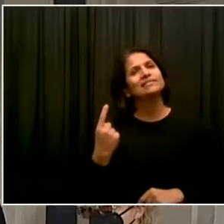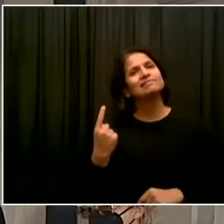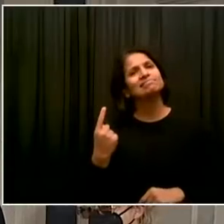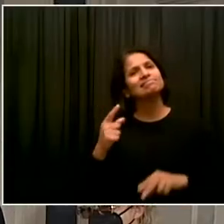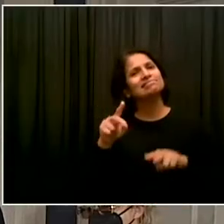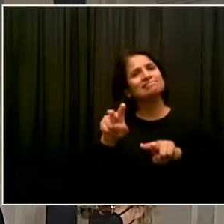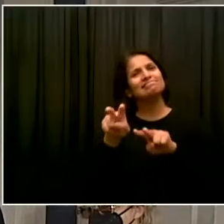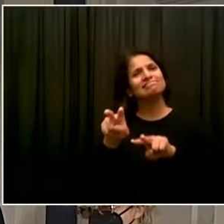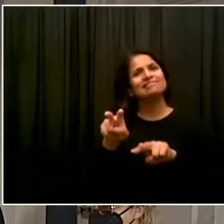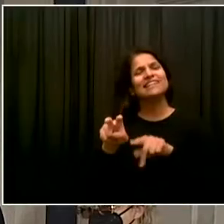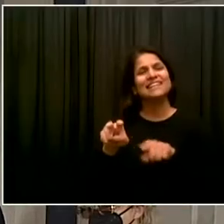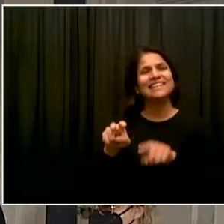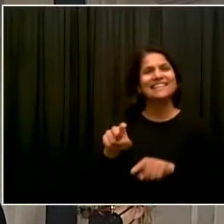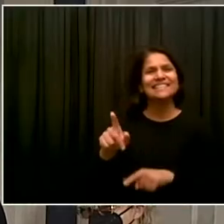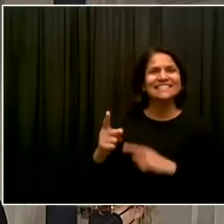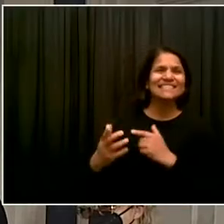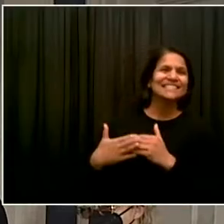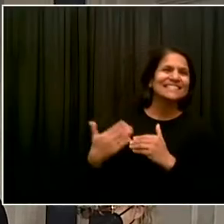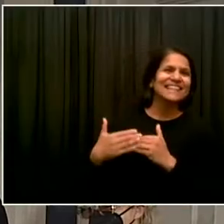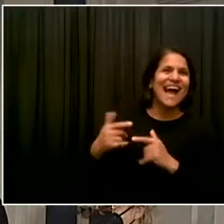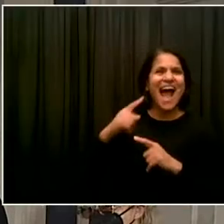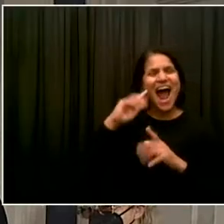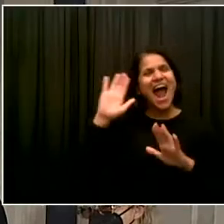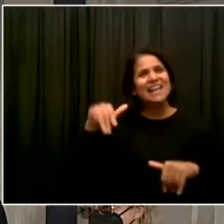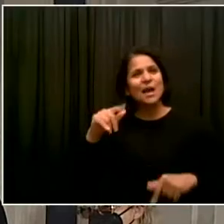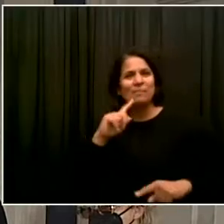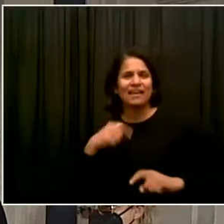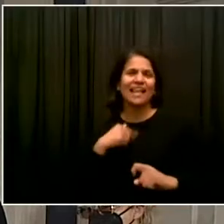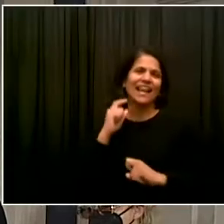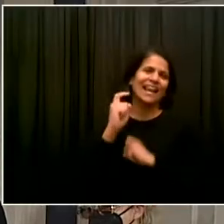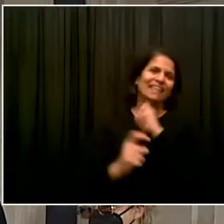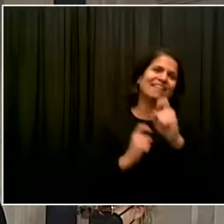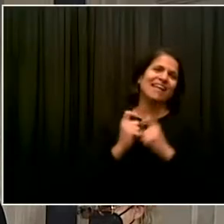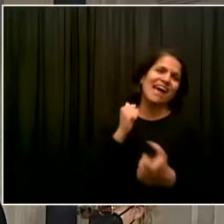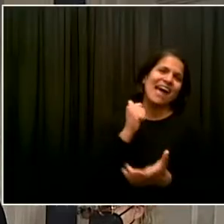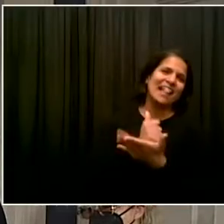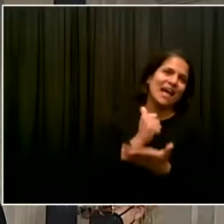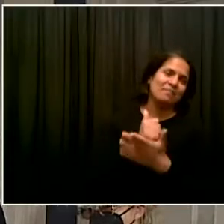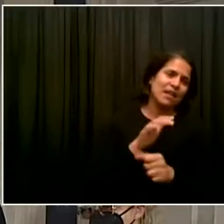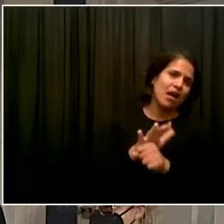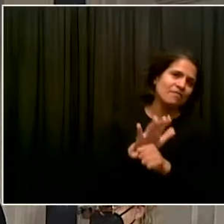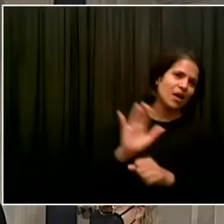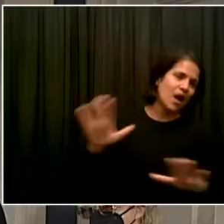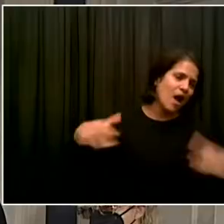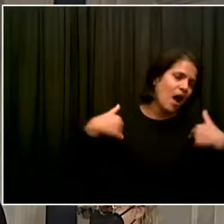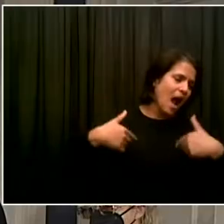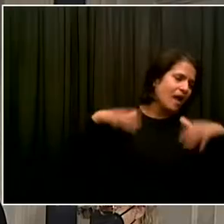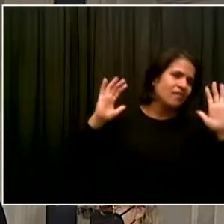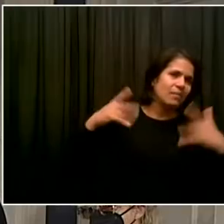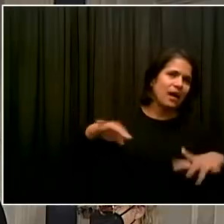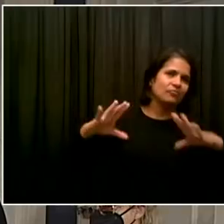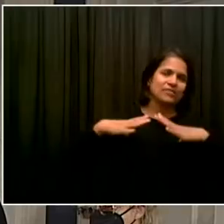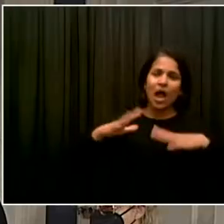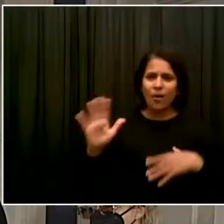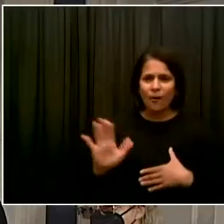AND YOJU UST DON'T STOP AND THAT'S ONE MORE THING I WANT TO SAY. I HAVE ALWAYS ADMIRED, YOU